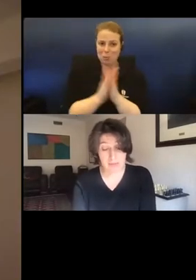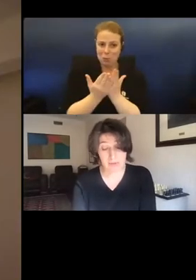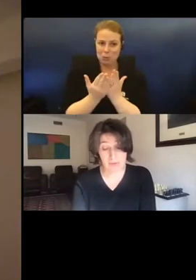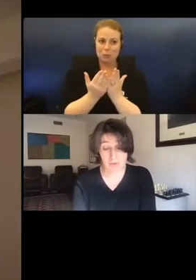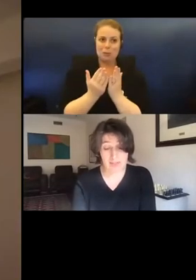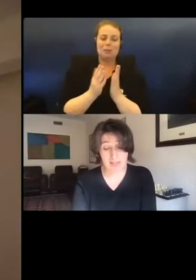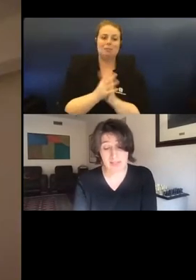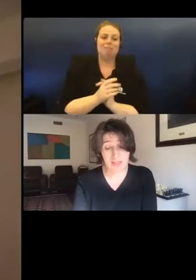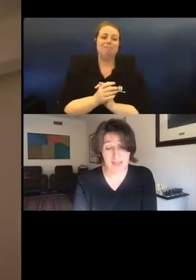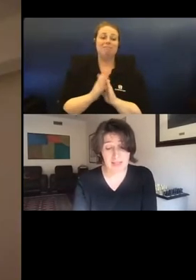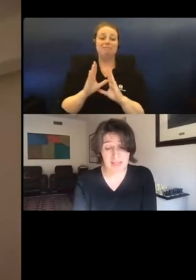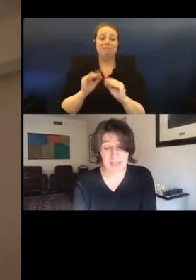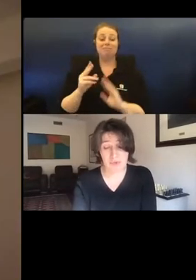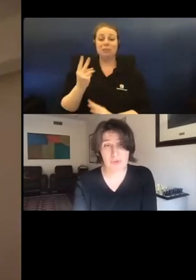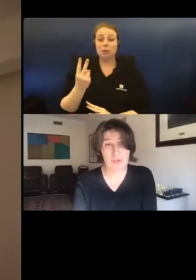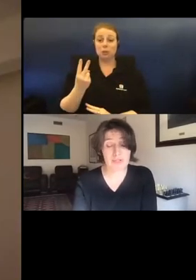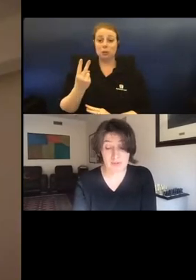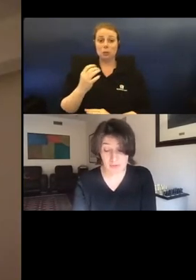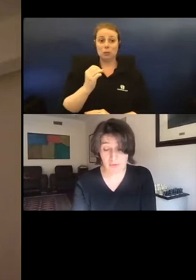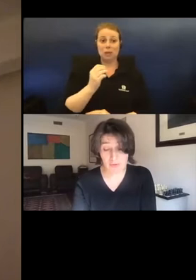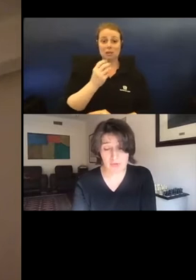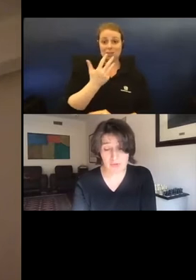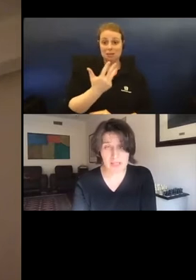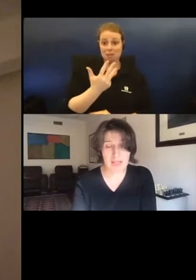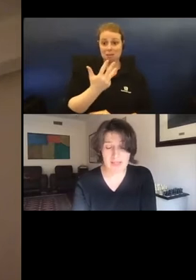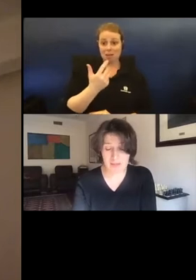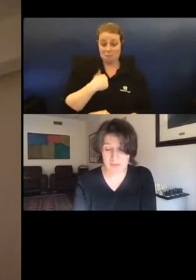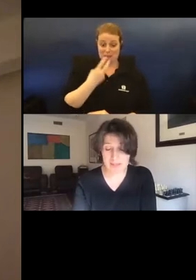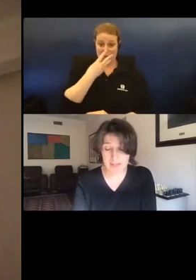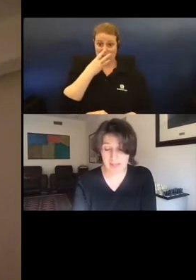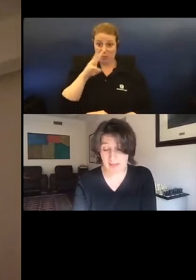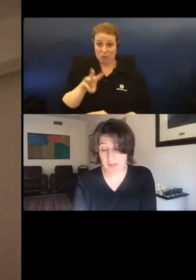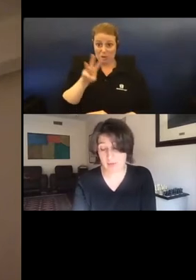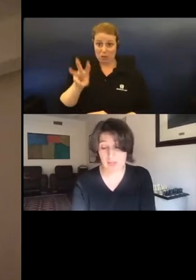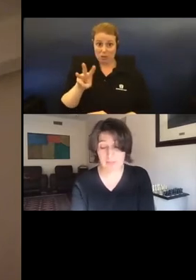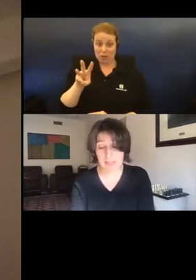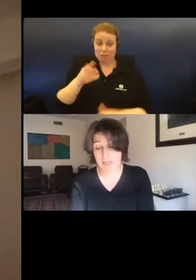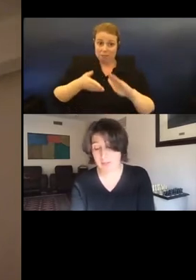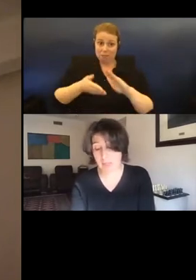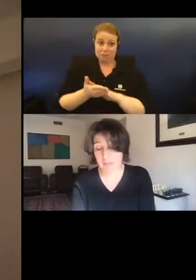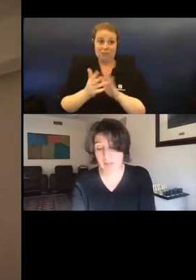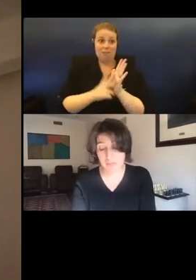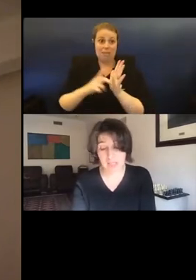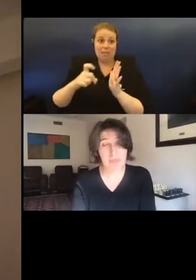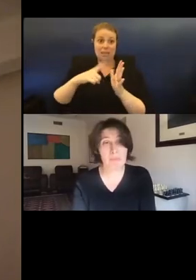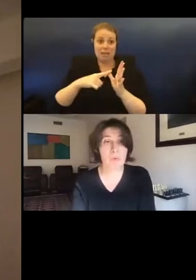2009 at the age of 33 i entered vca on the great painting department becoming more